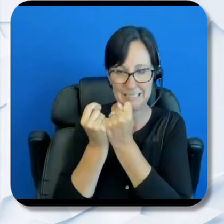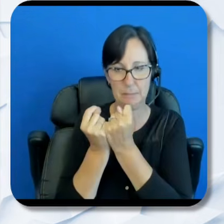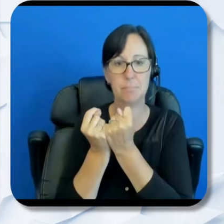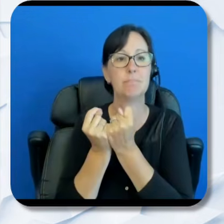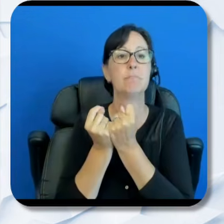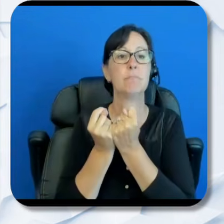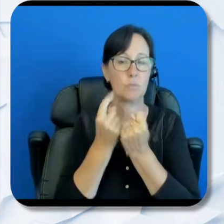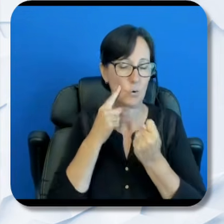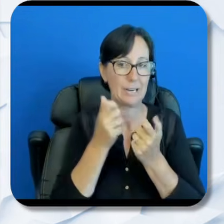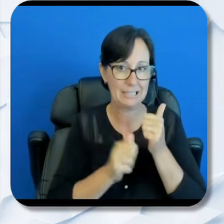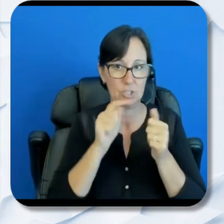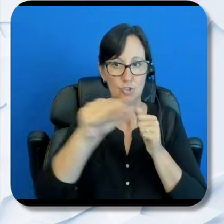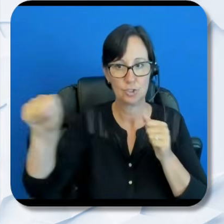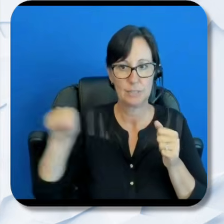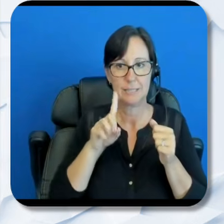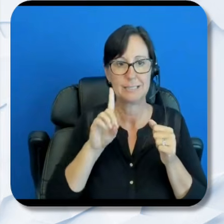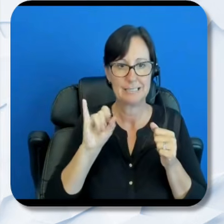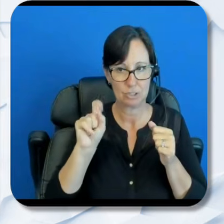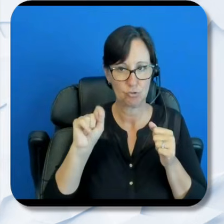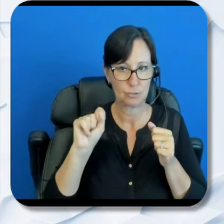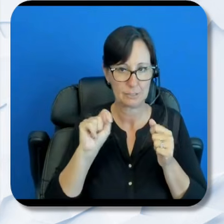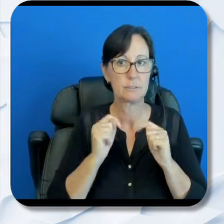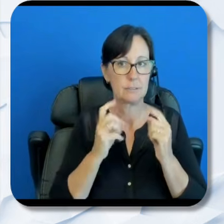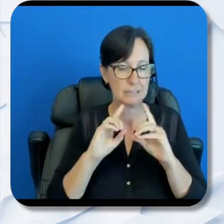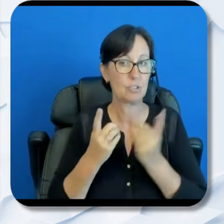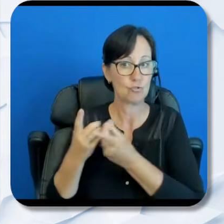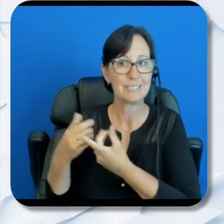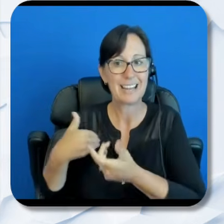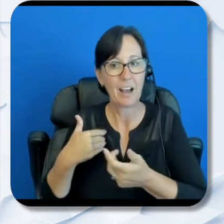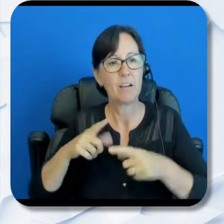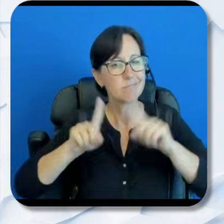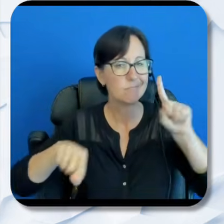And while I know each district has different resources, the role that